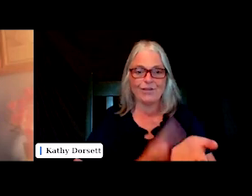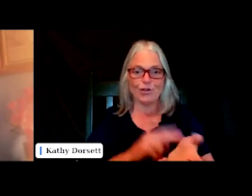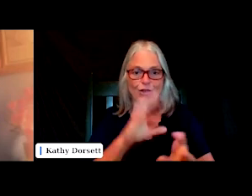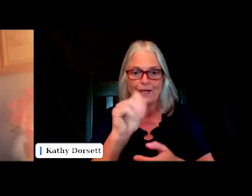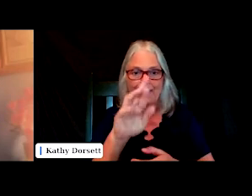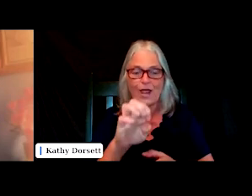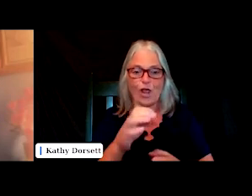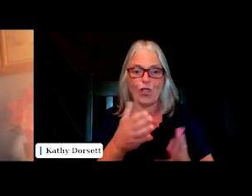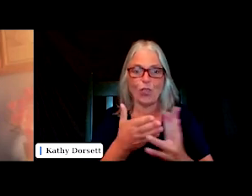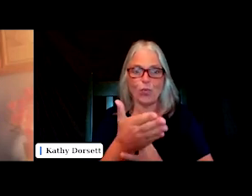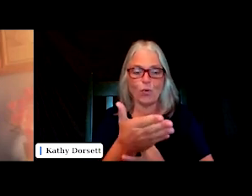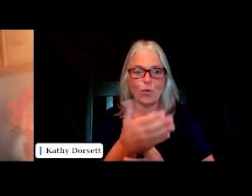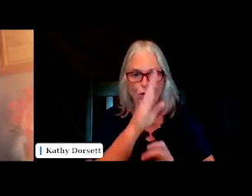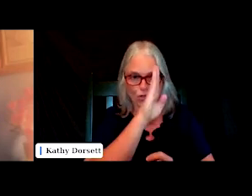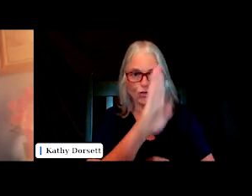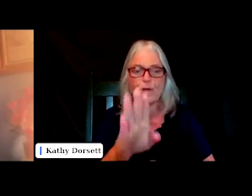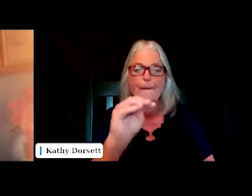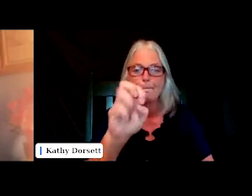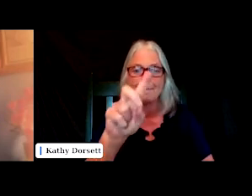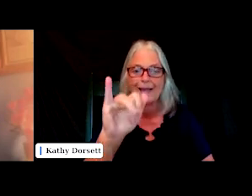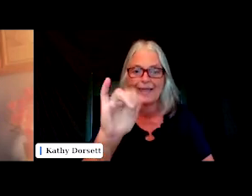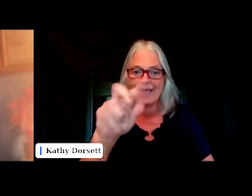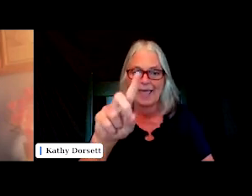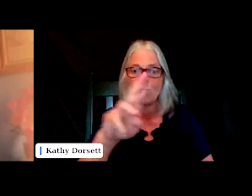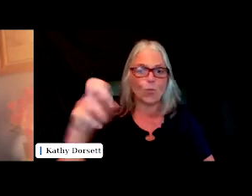Straight medicaid reimbursement, which is not enough.